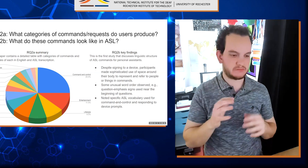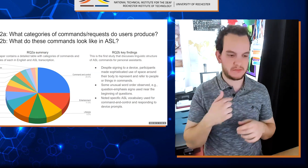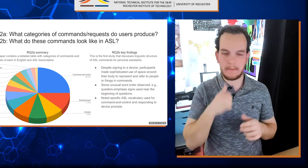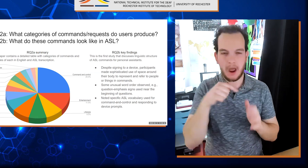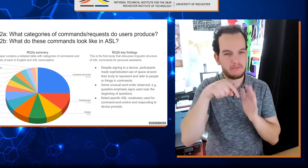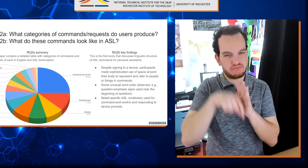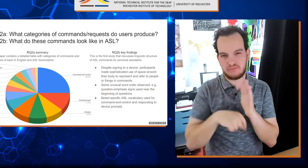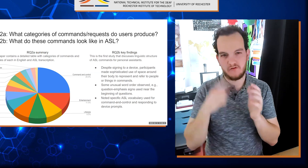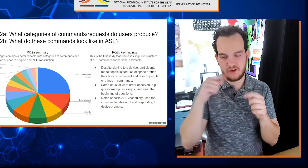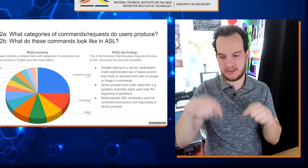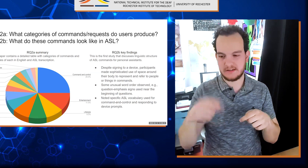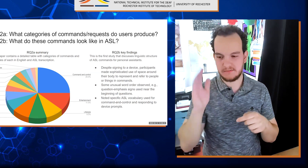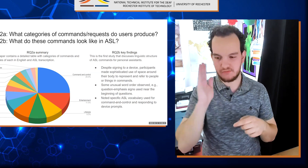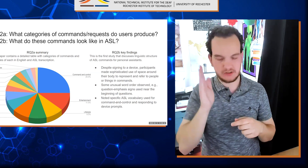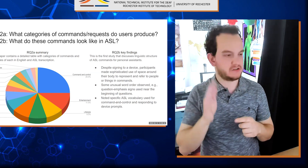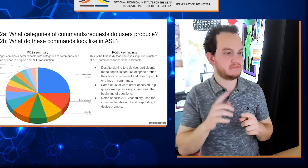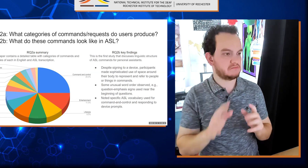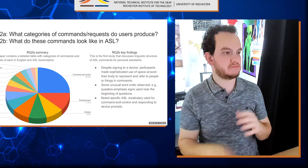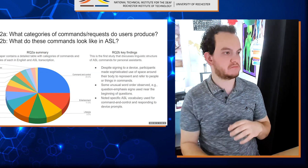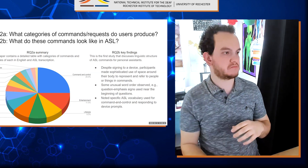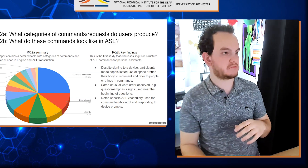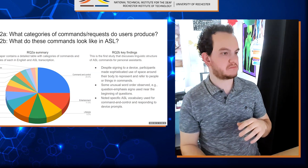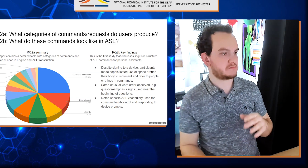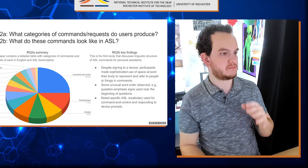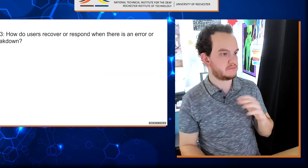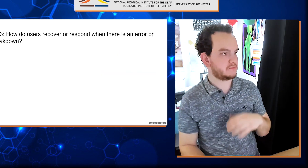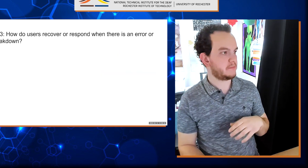I won't go in depth for this presentation today.